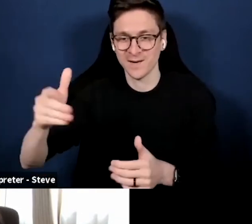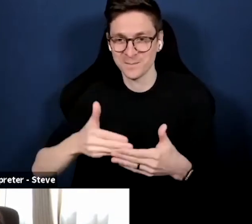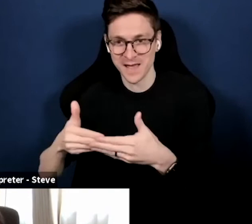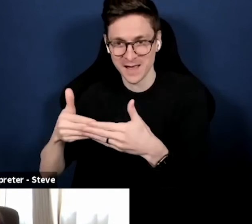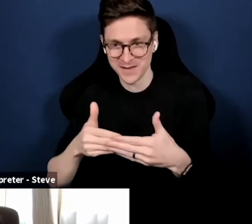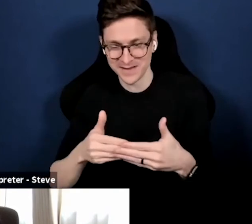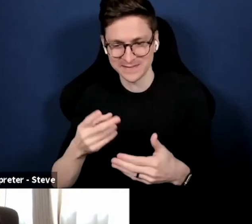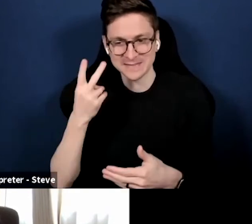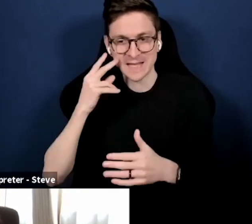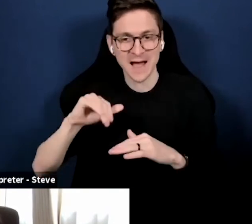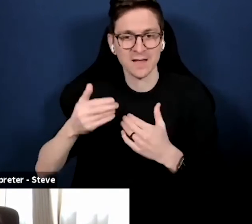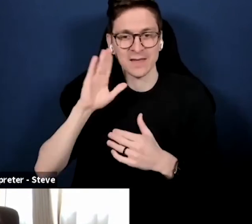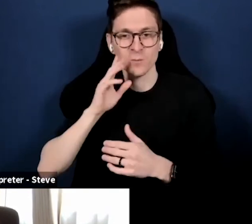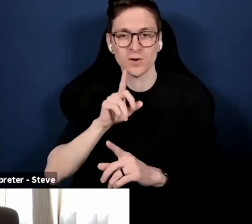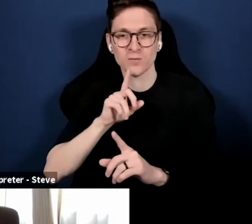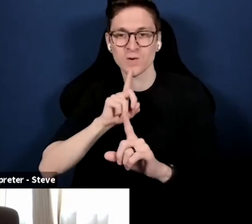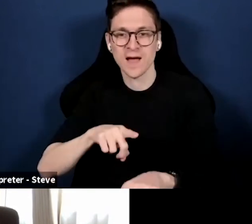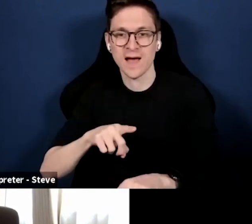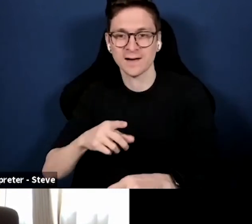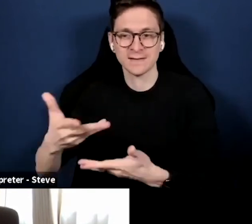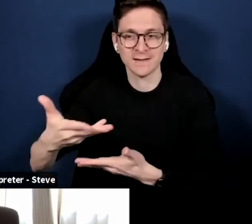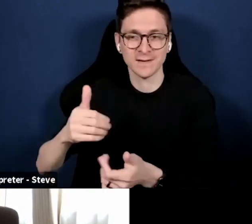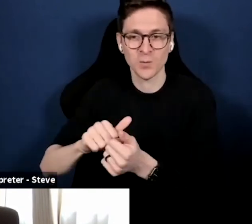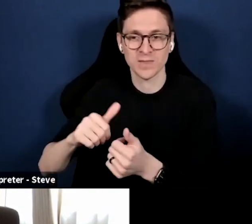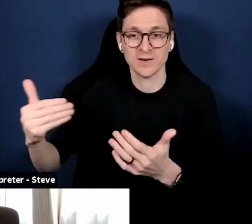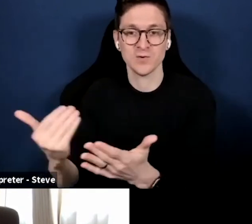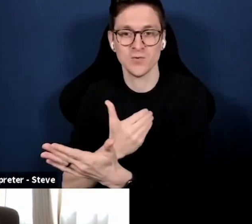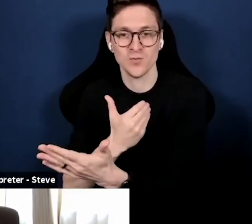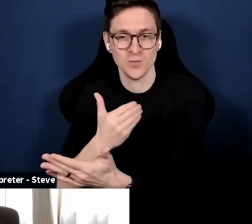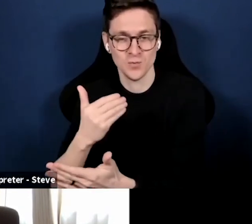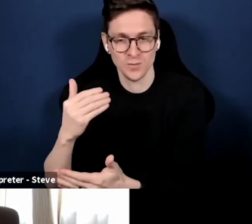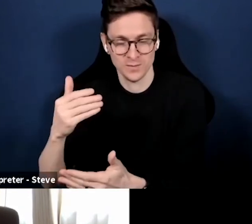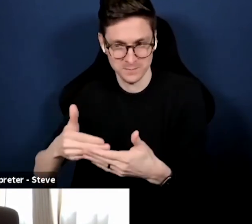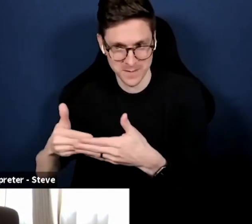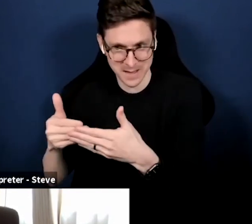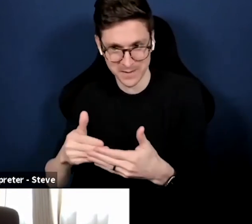child that they weren't familiar with and we recorded all of that information as well because